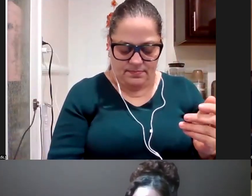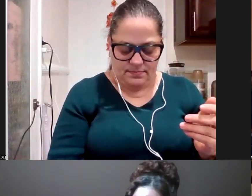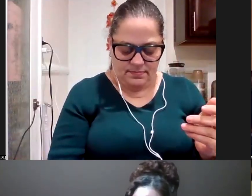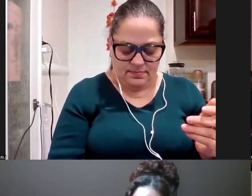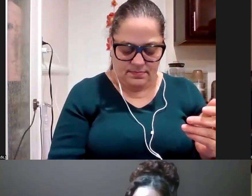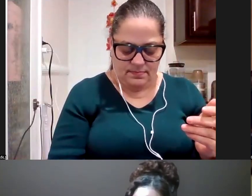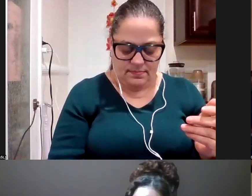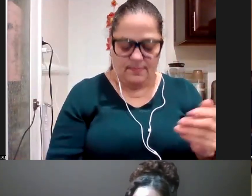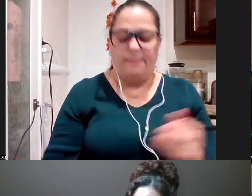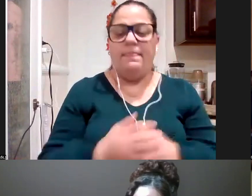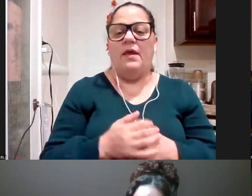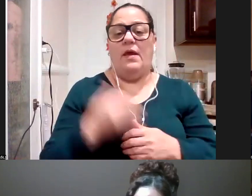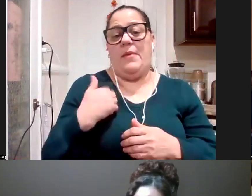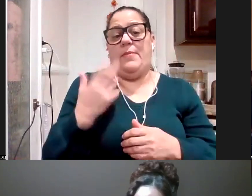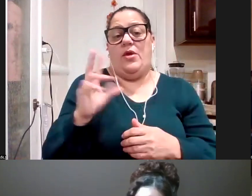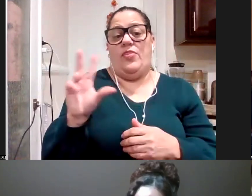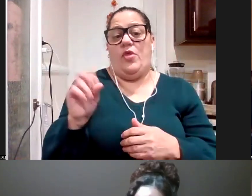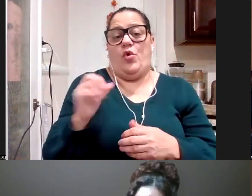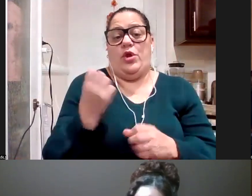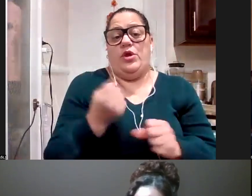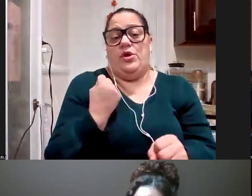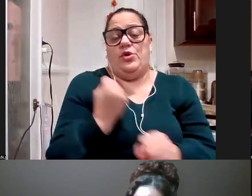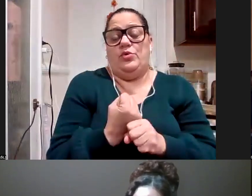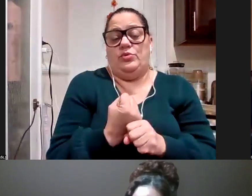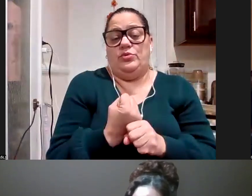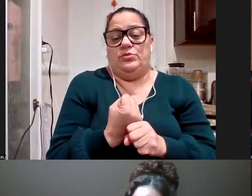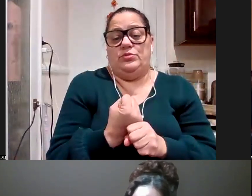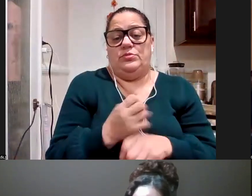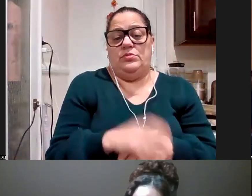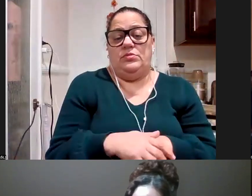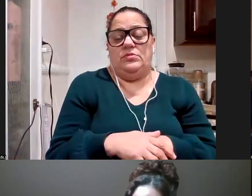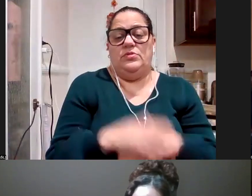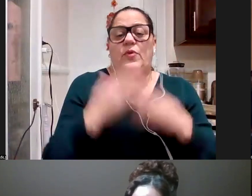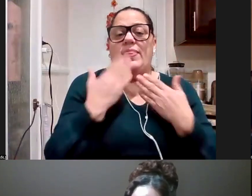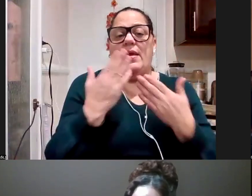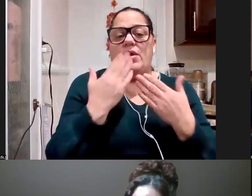you know. So, thank you. Thank you for that. [ALICE] Thank you for that comment, Grover,